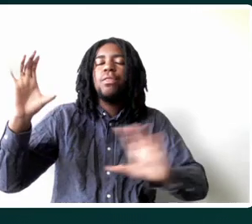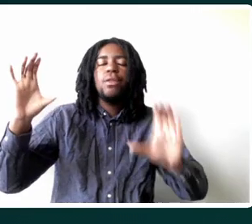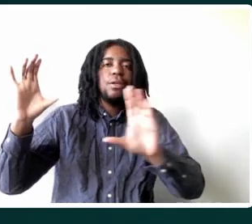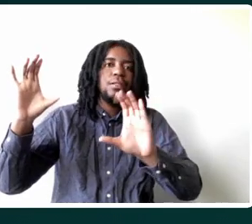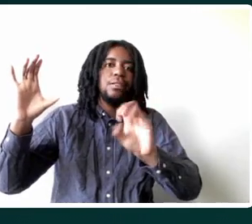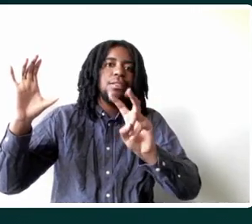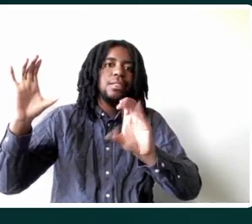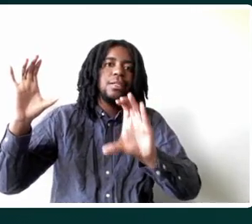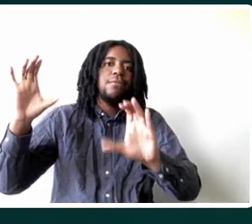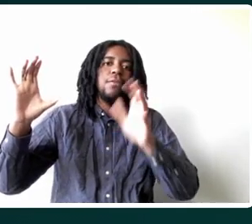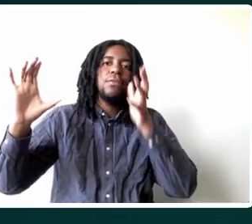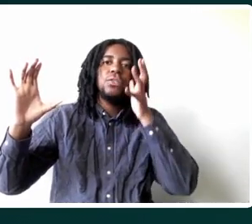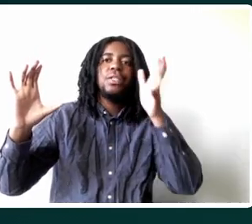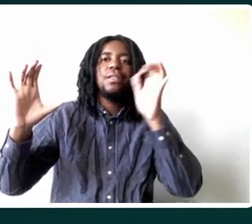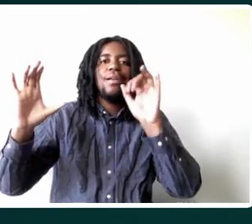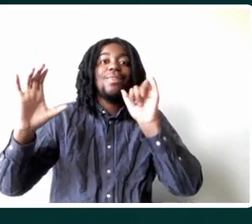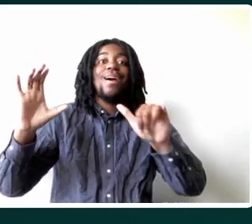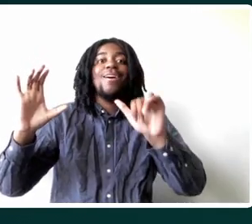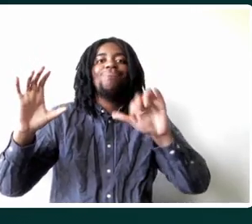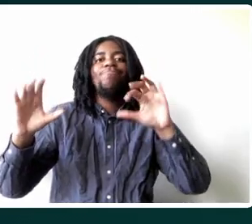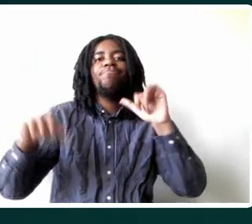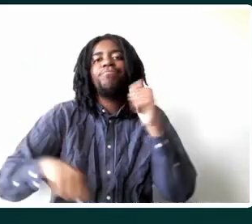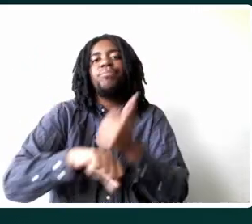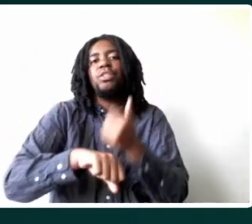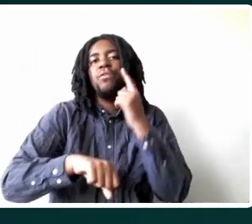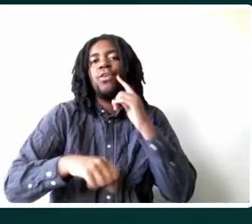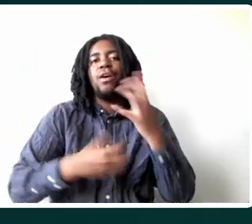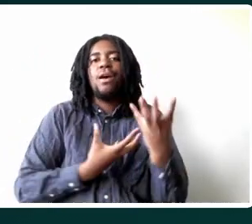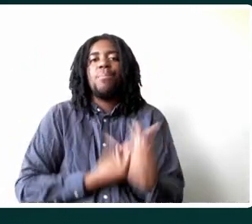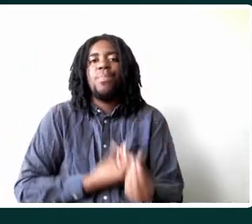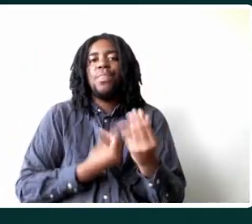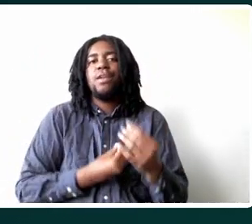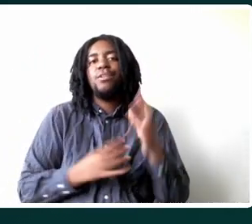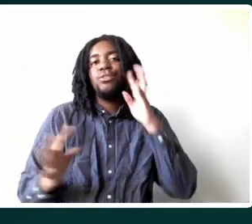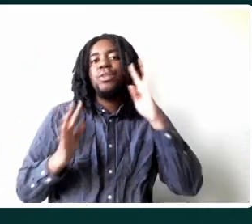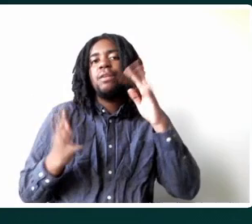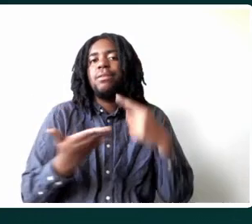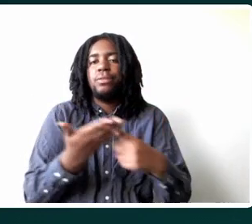creative conversation. And we always end the school year by thinking about the future, right?